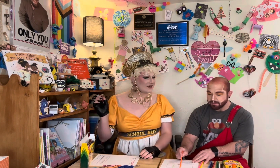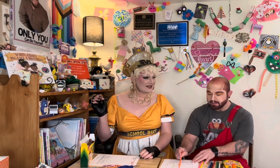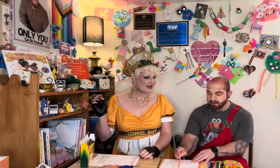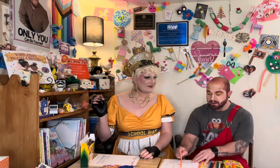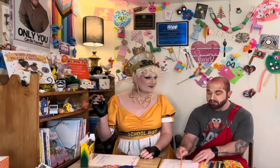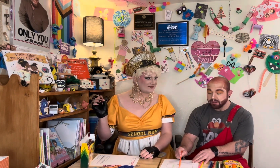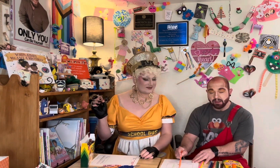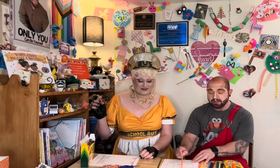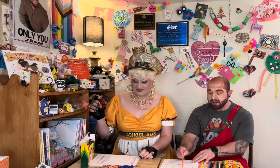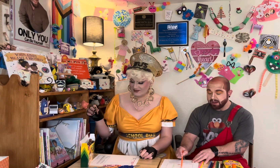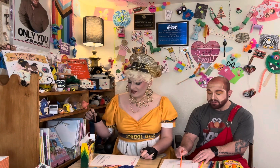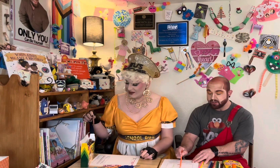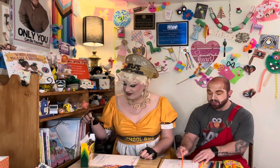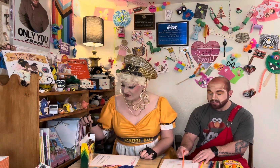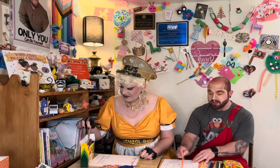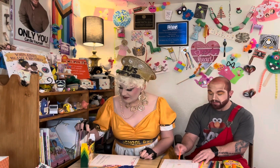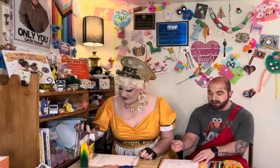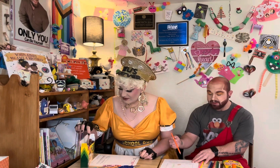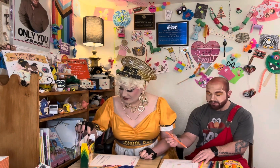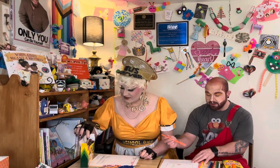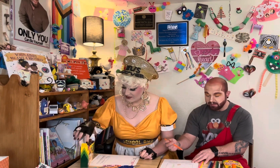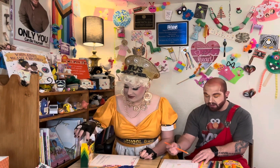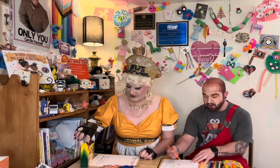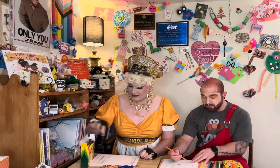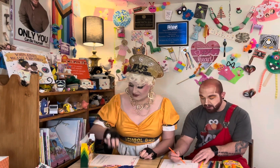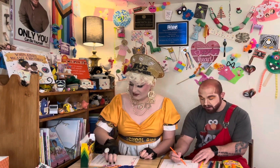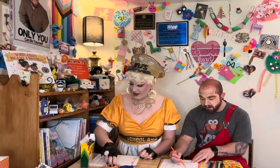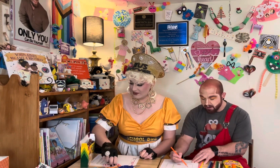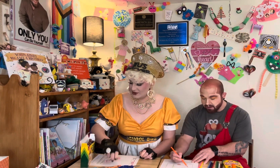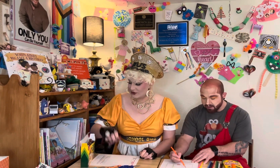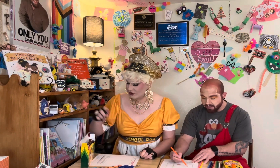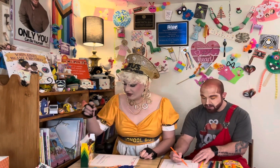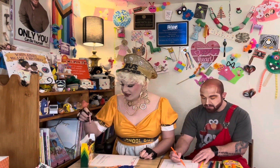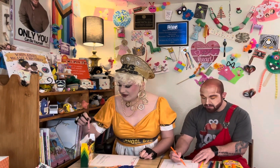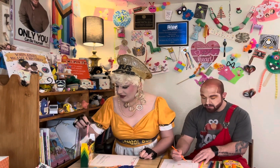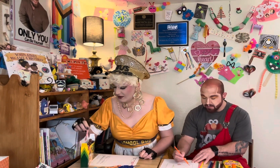isn't it? BUSTER: It really is. Yeah, I enjoy dressing up and having fun and being goofy. CALI: Yeah. Do you learn anything